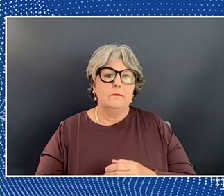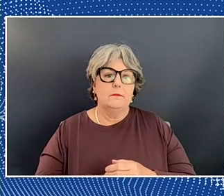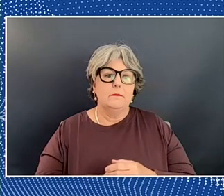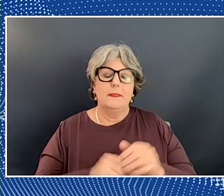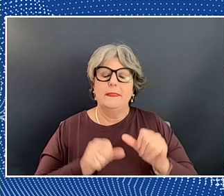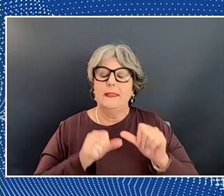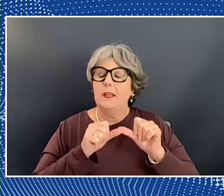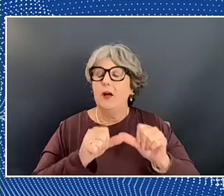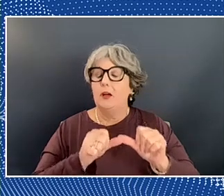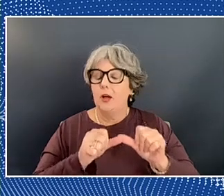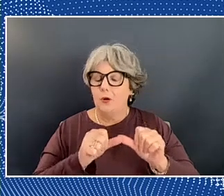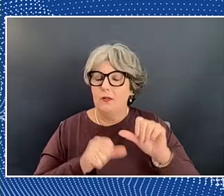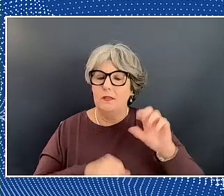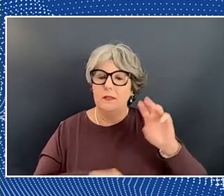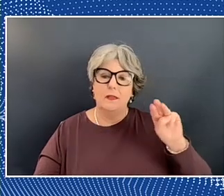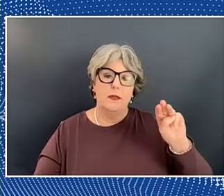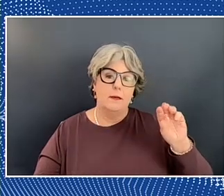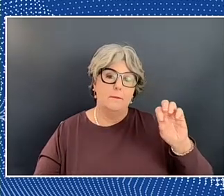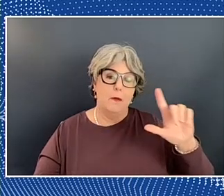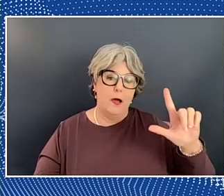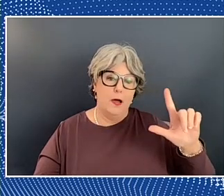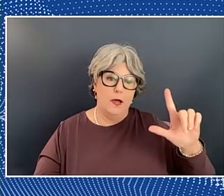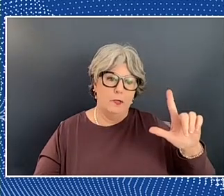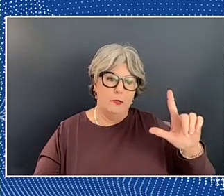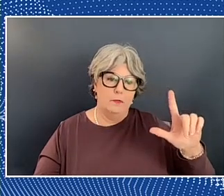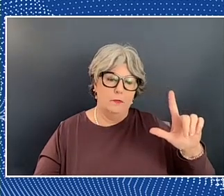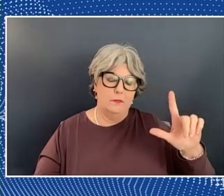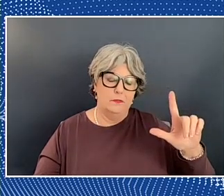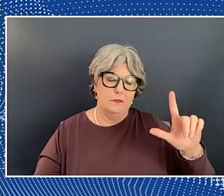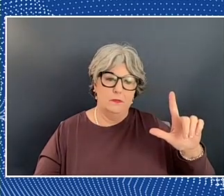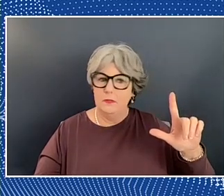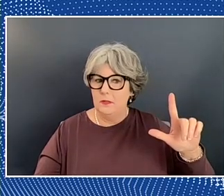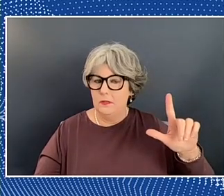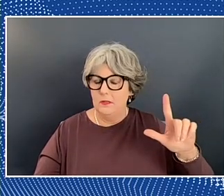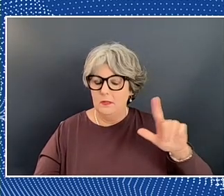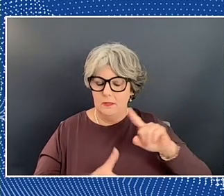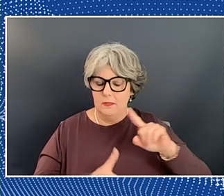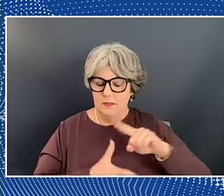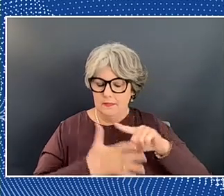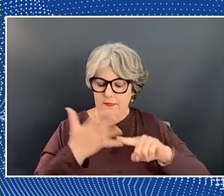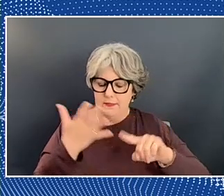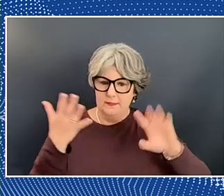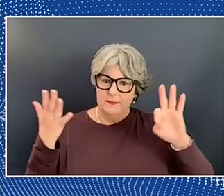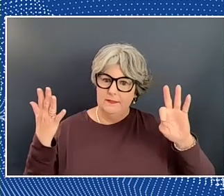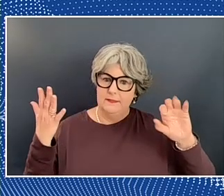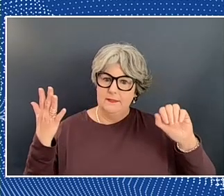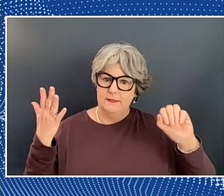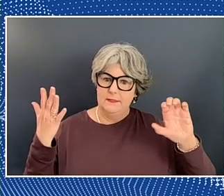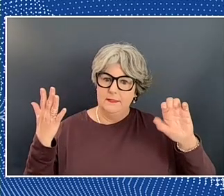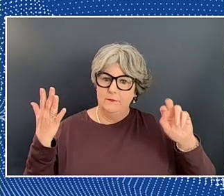to look at the predictive factors that put borrowers in hardship holistically.